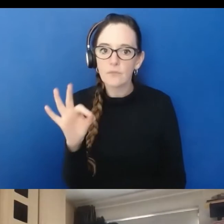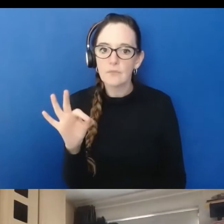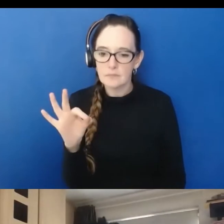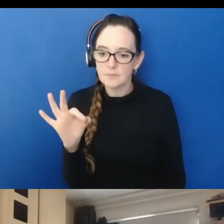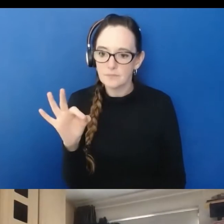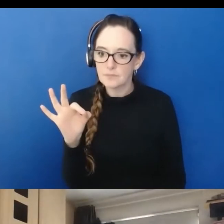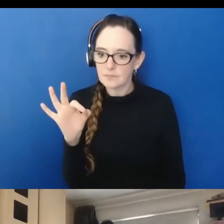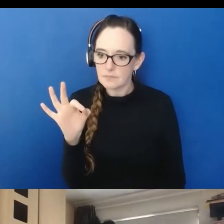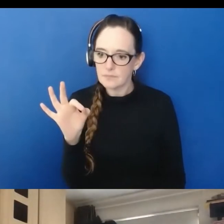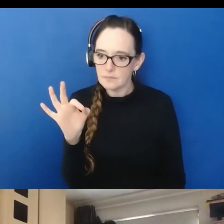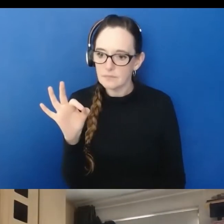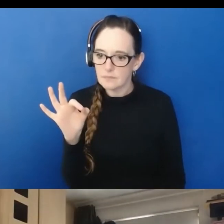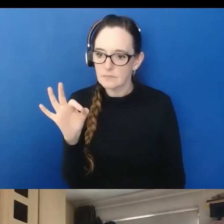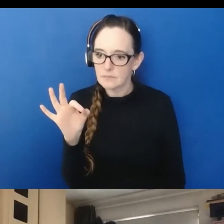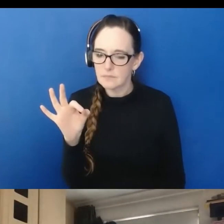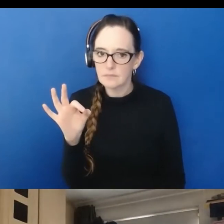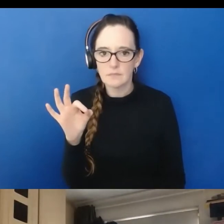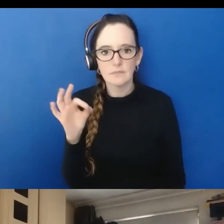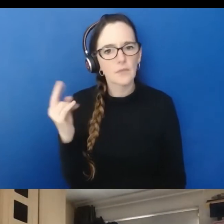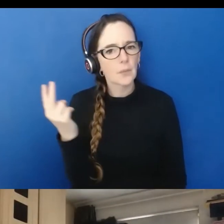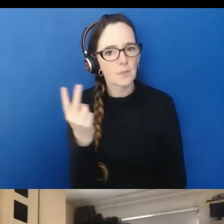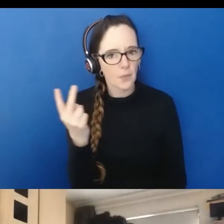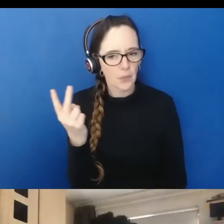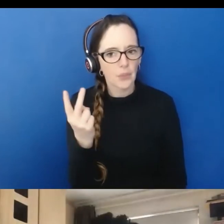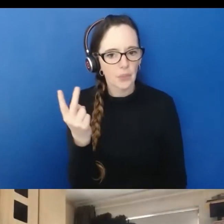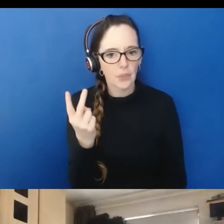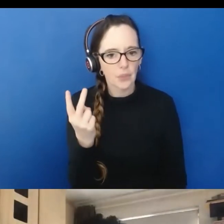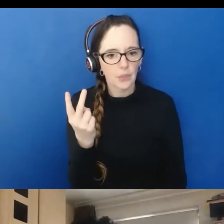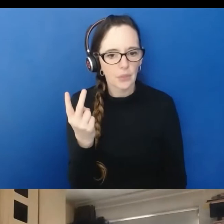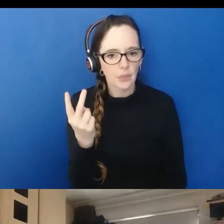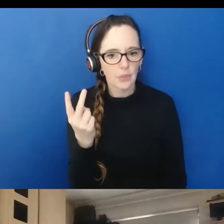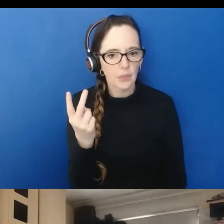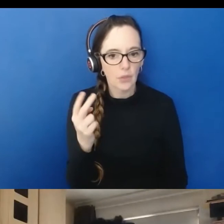I mean both of you, and Soledad to give you some warning I m going to come to you first